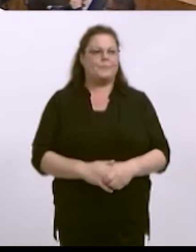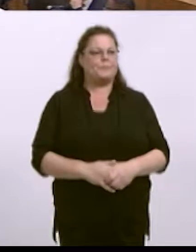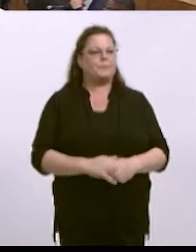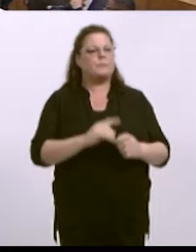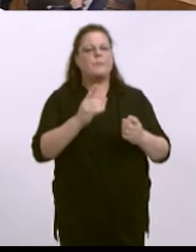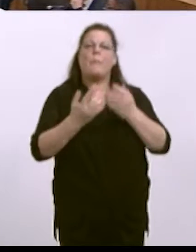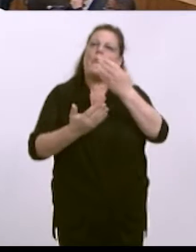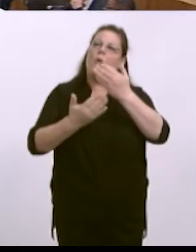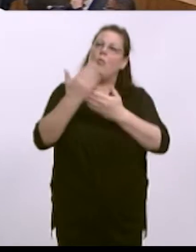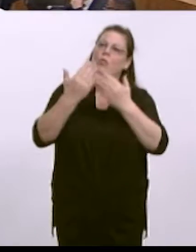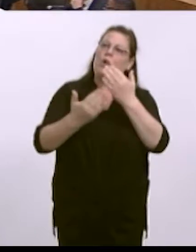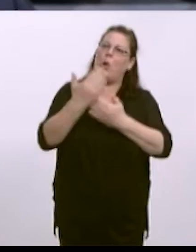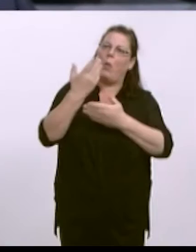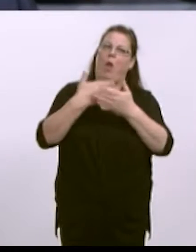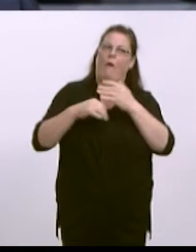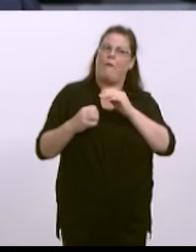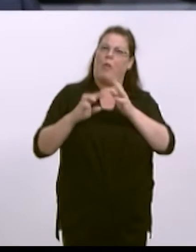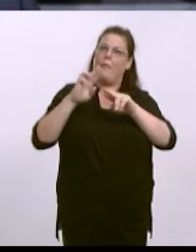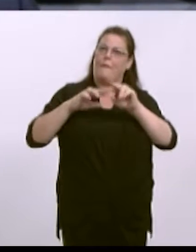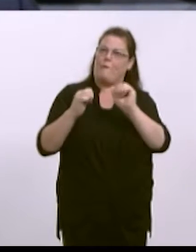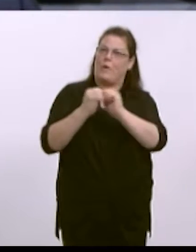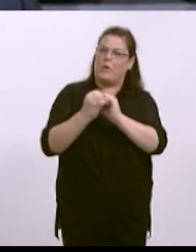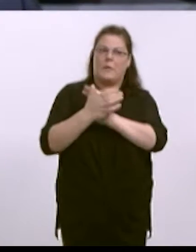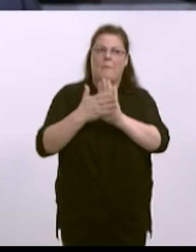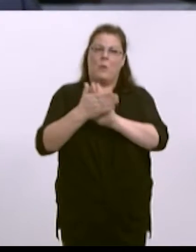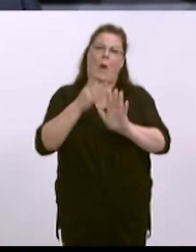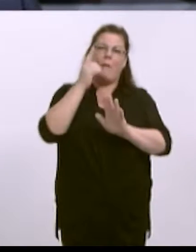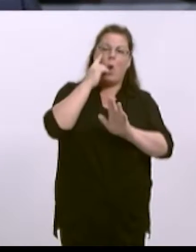gives us an opportunity to address the issue of capacity, and thereís a significant issue